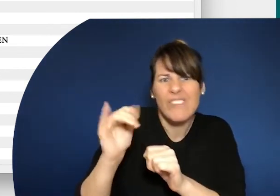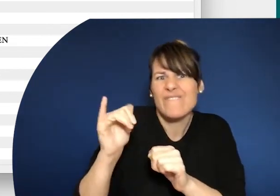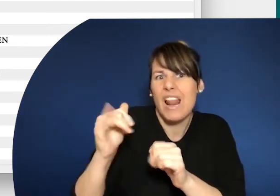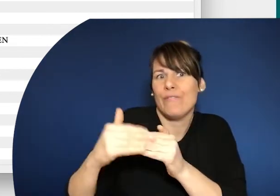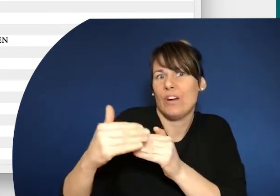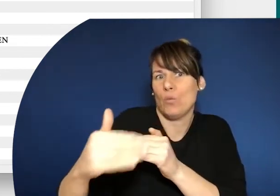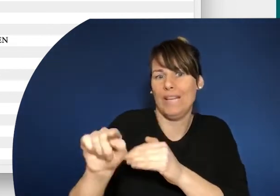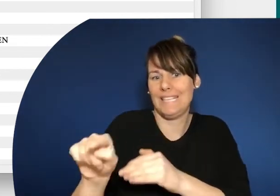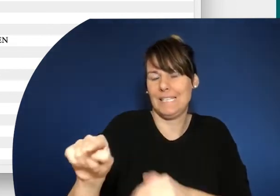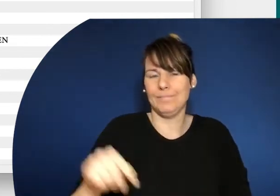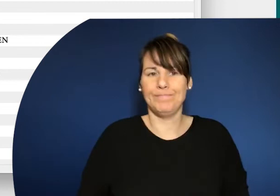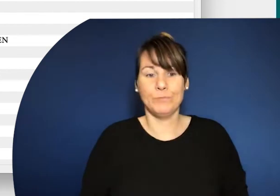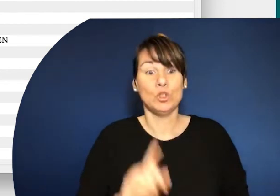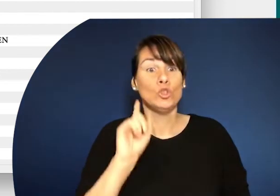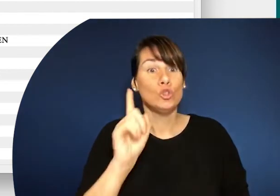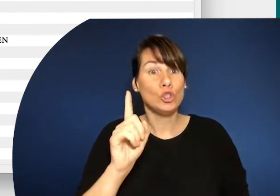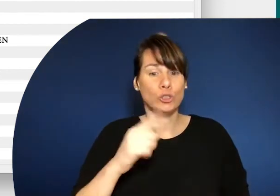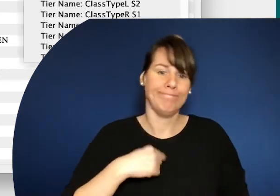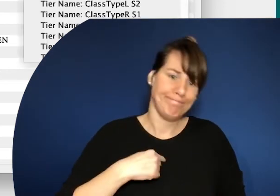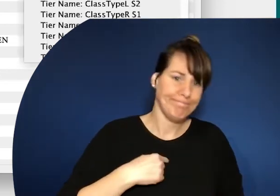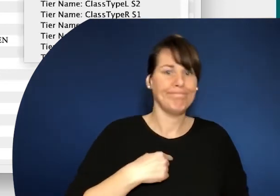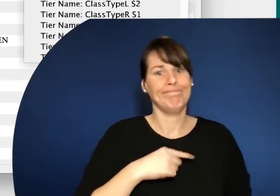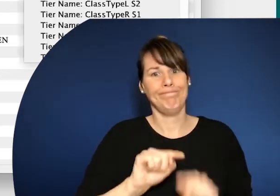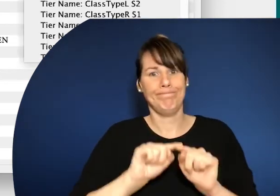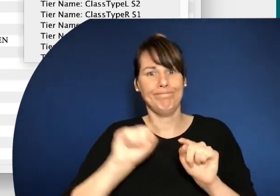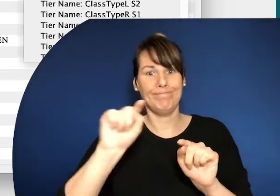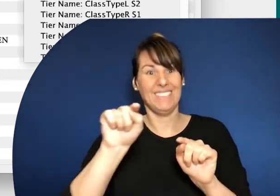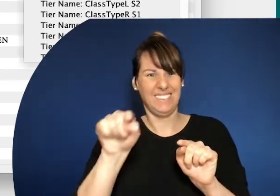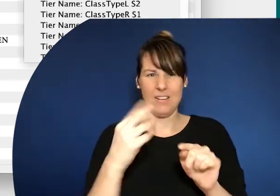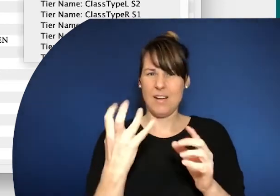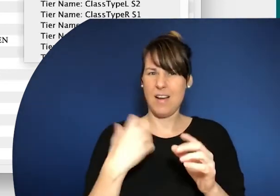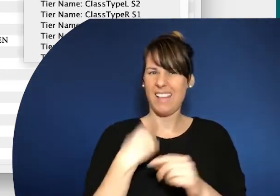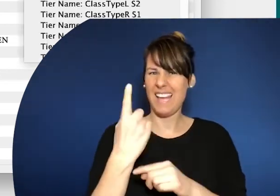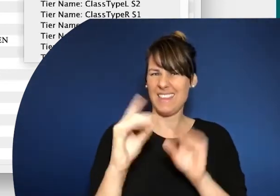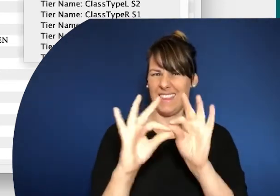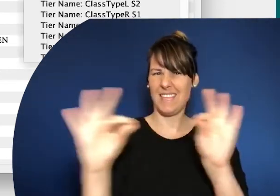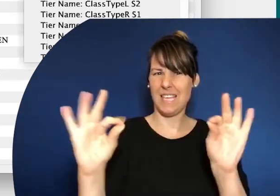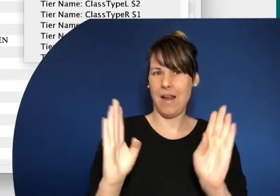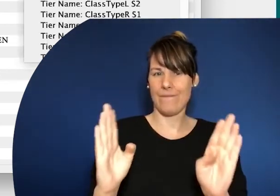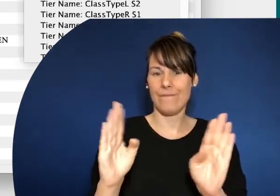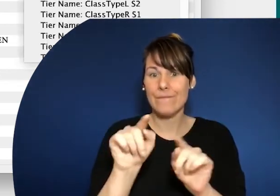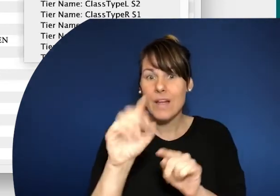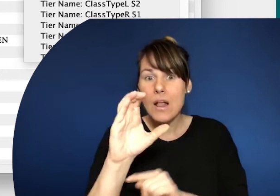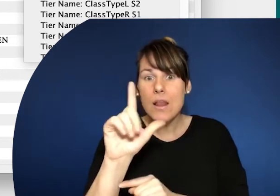OK. For this reason, I want to do my search only one tier.